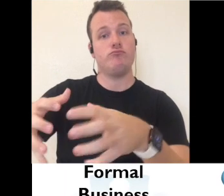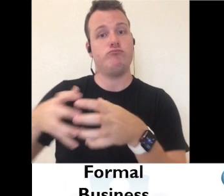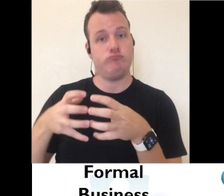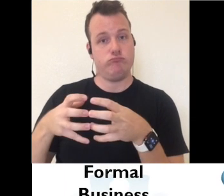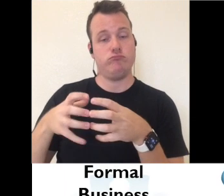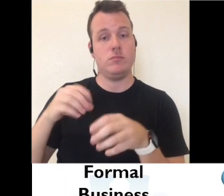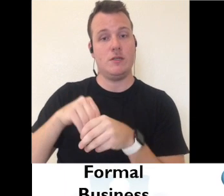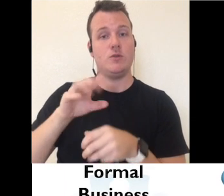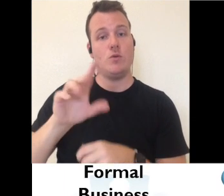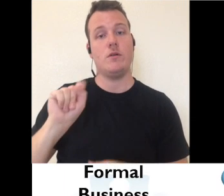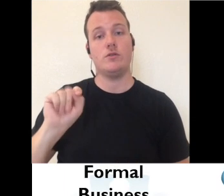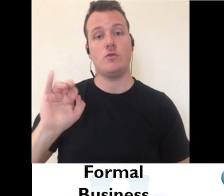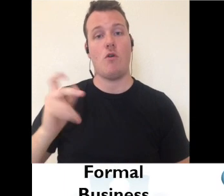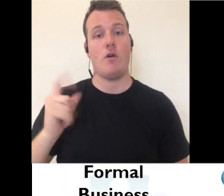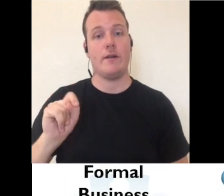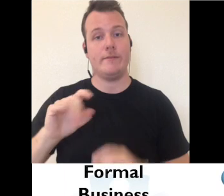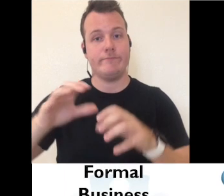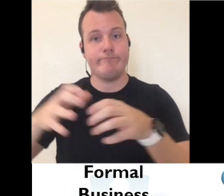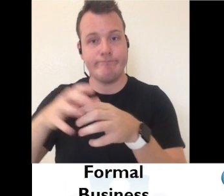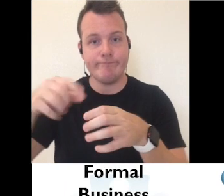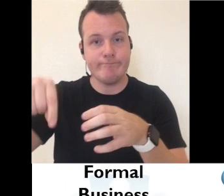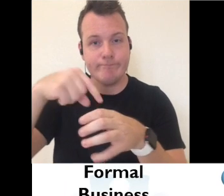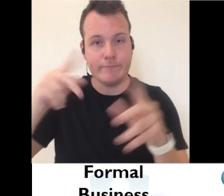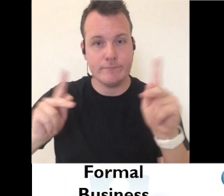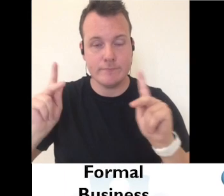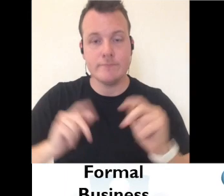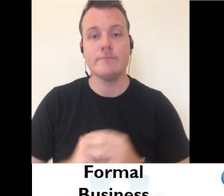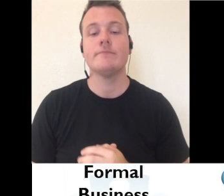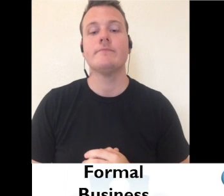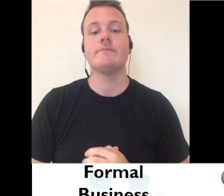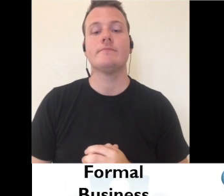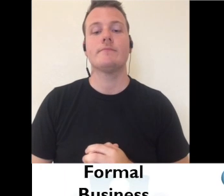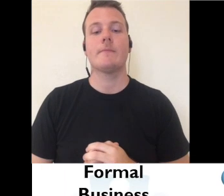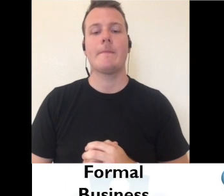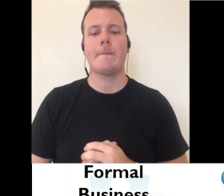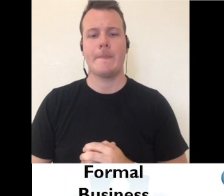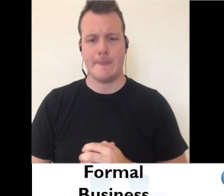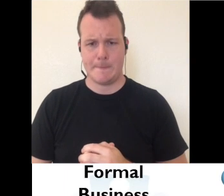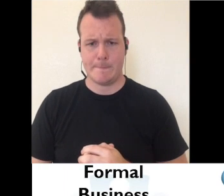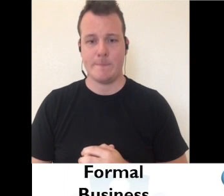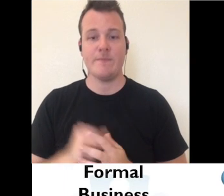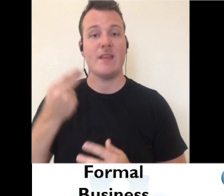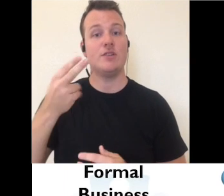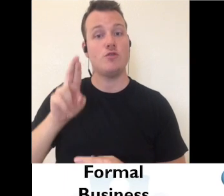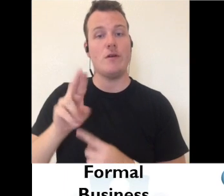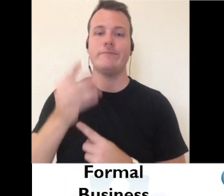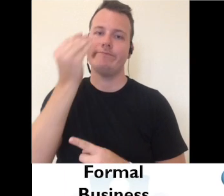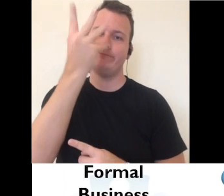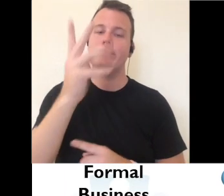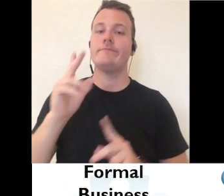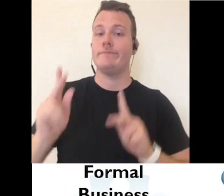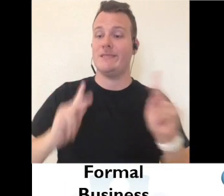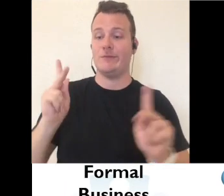resources people are the most expensive thing you can- you can have. You'll